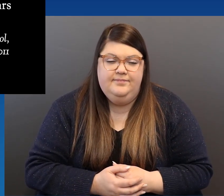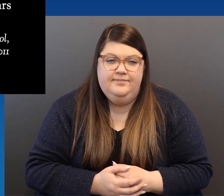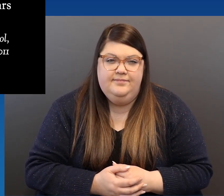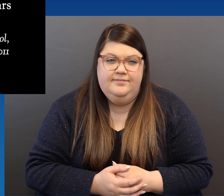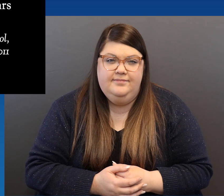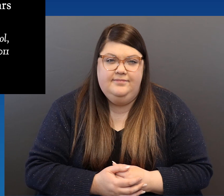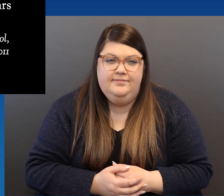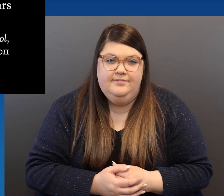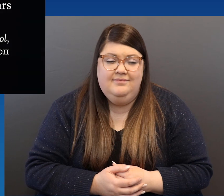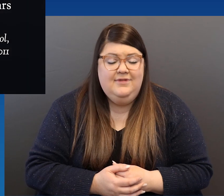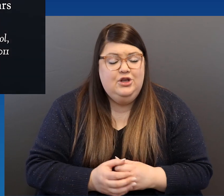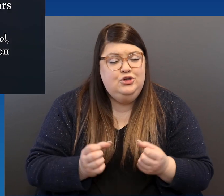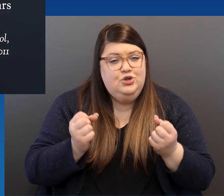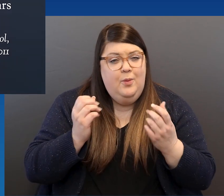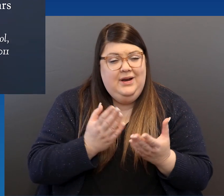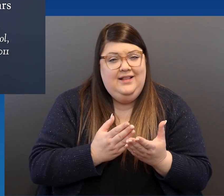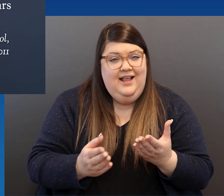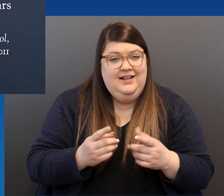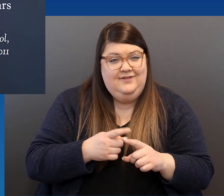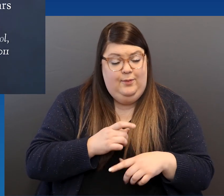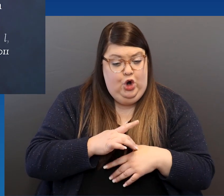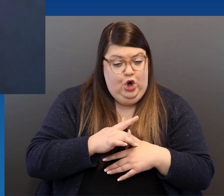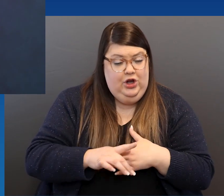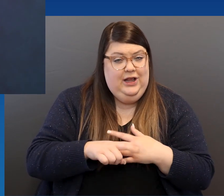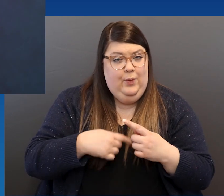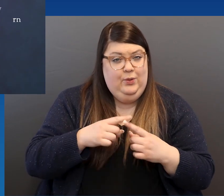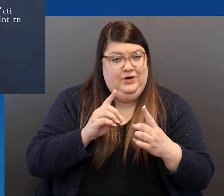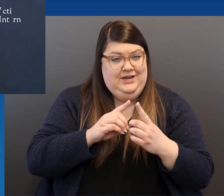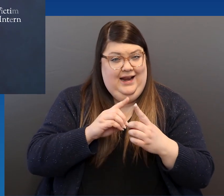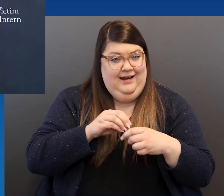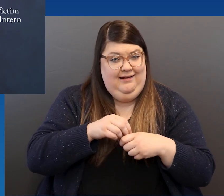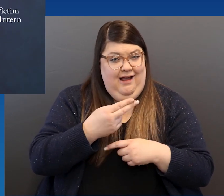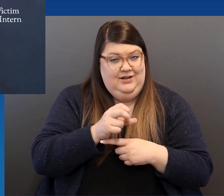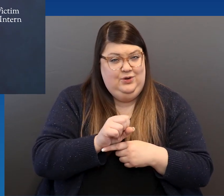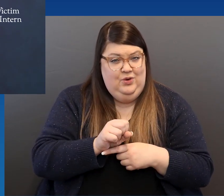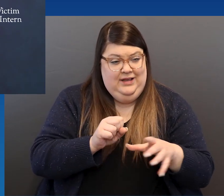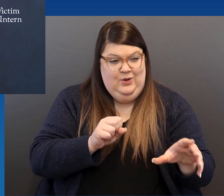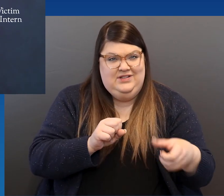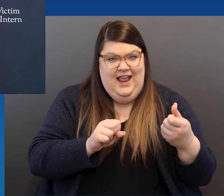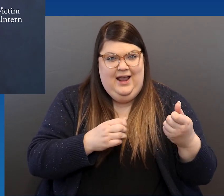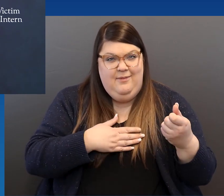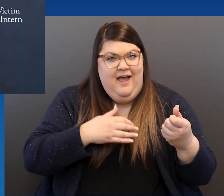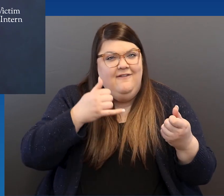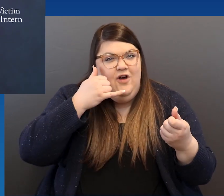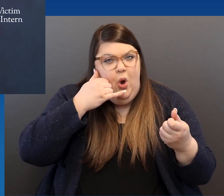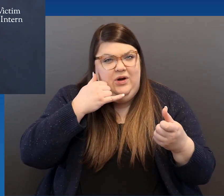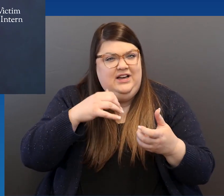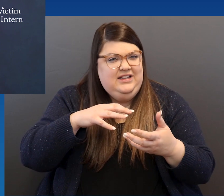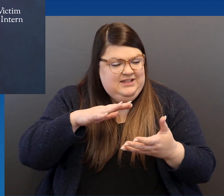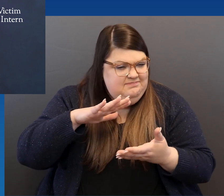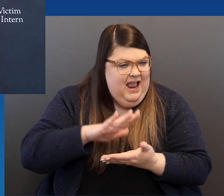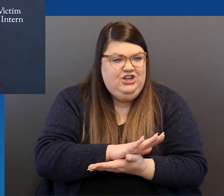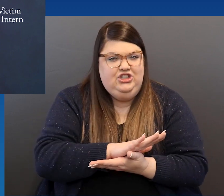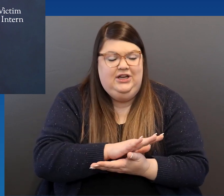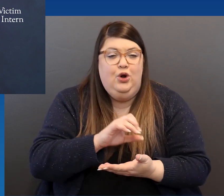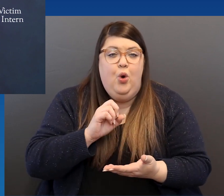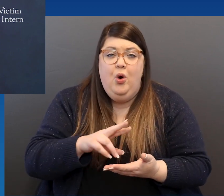[Intern] There are so many things even from early on when we were dating in high school. Him taking my phone and smashing it or telling me who I couldn't be friends with